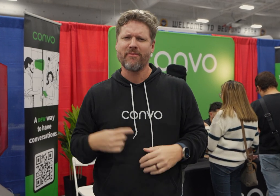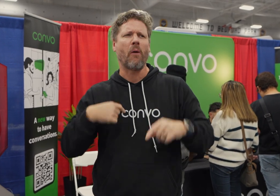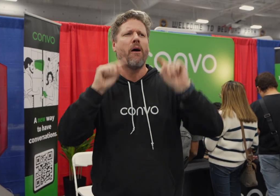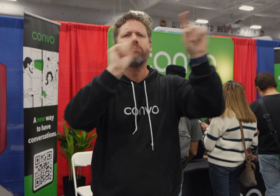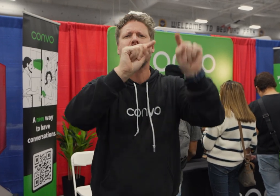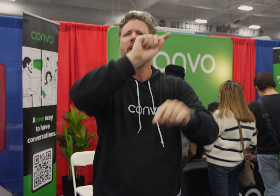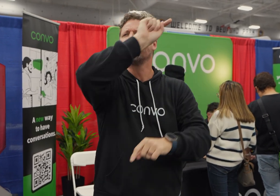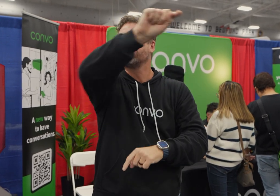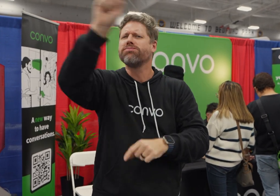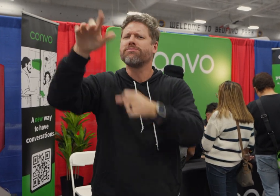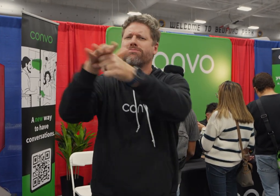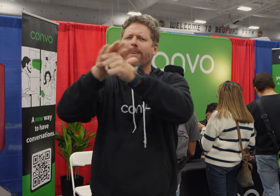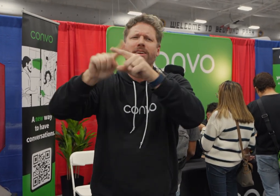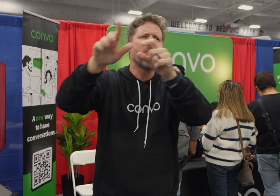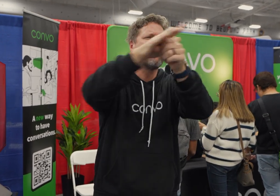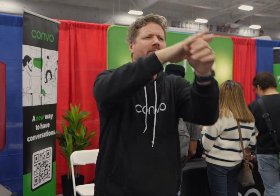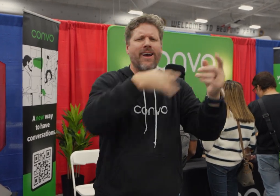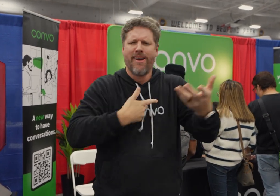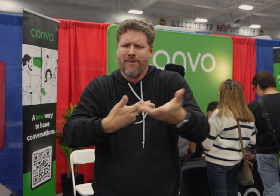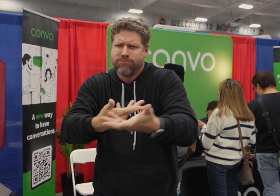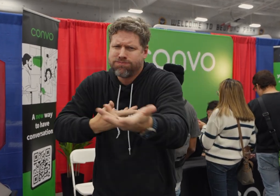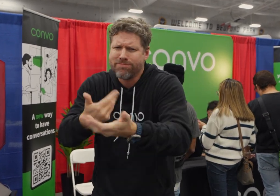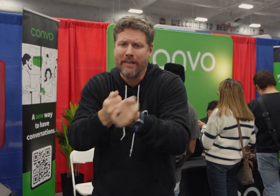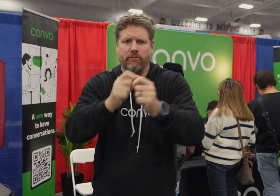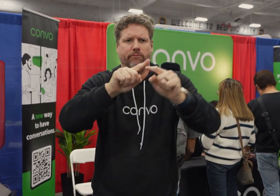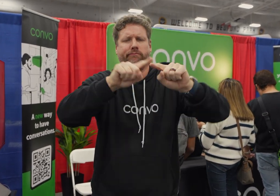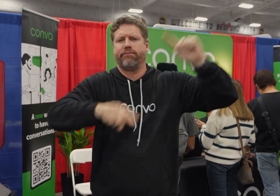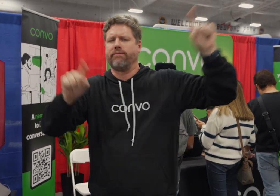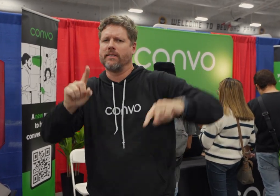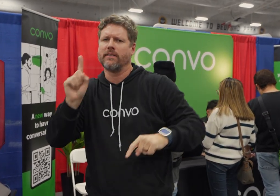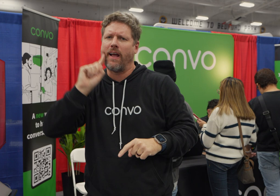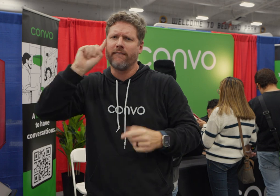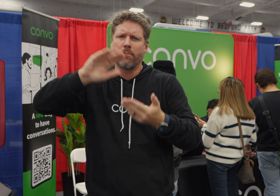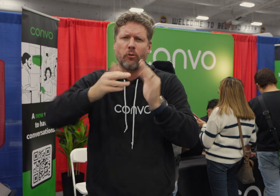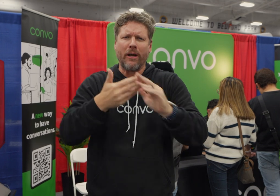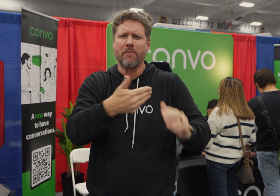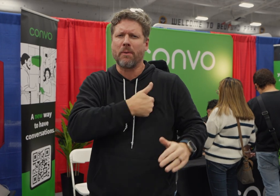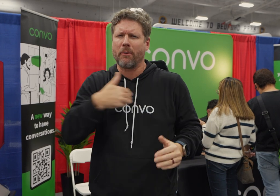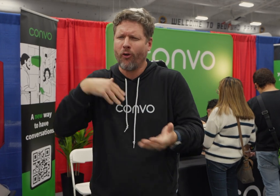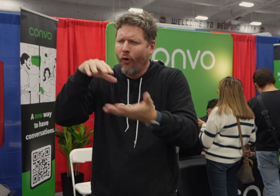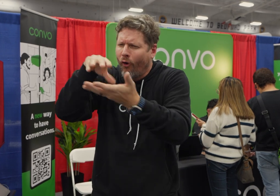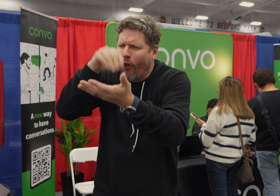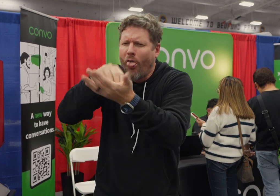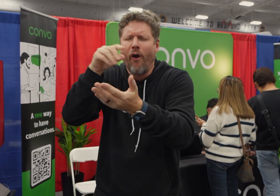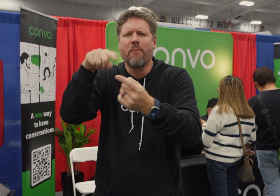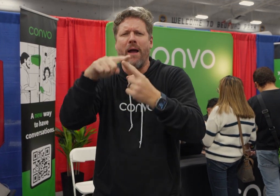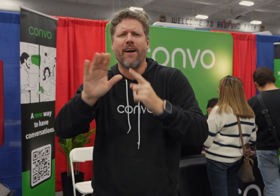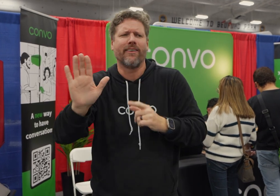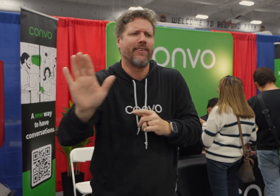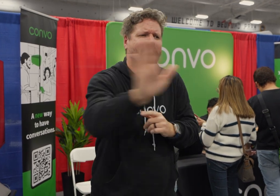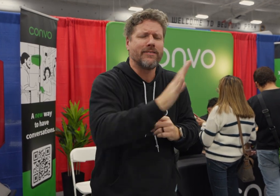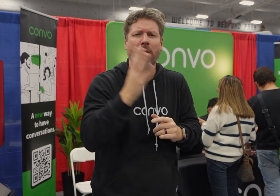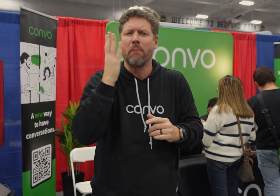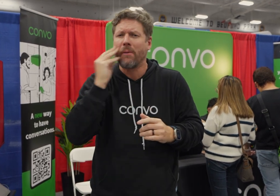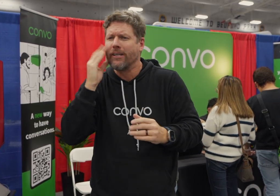We always enjoy coming to these Expos and meeting with everyone, chatting with Deaf community members to learn about their experiences